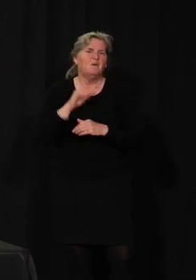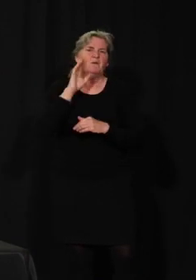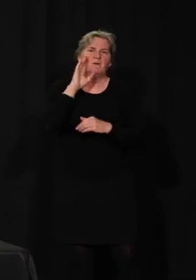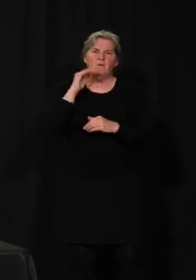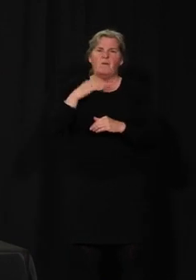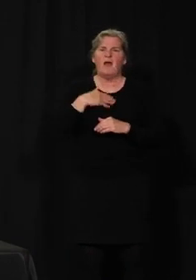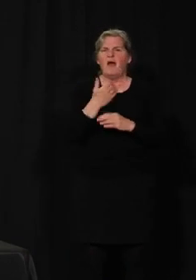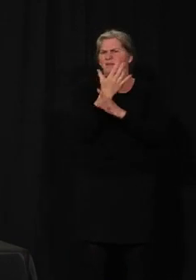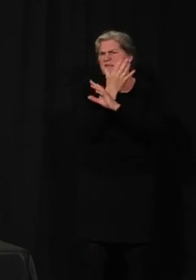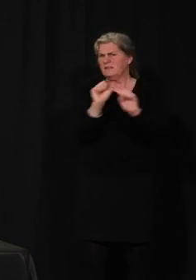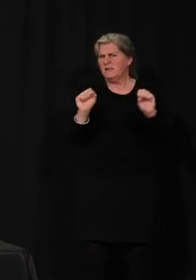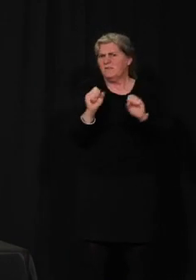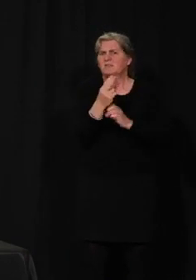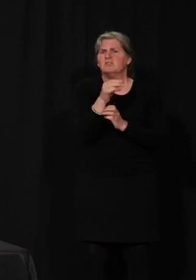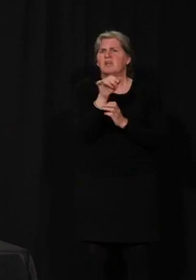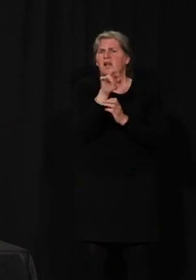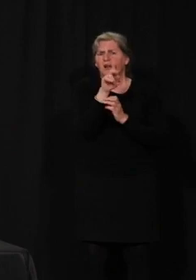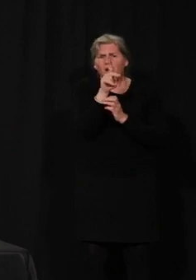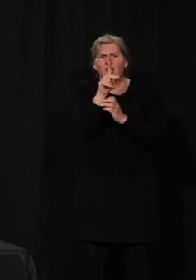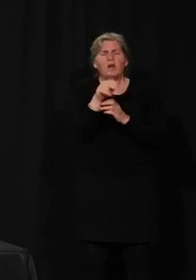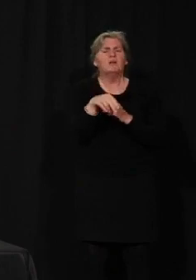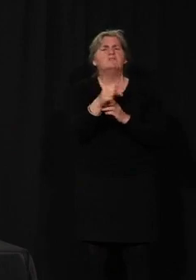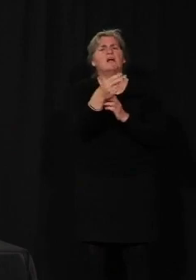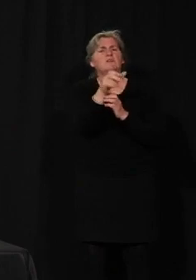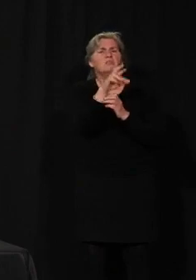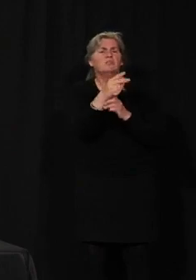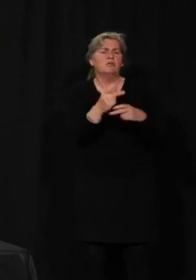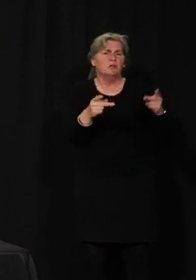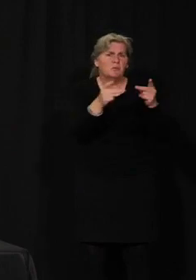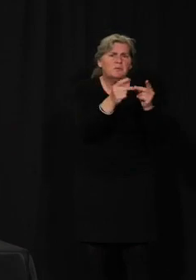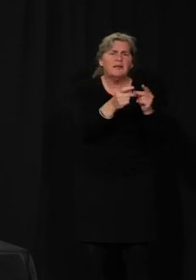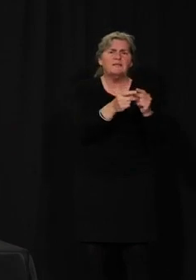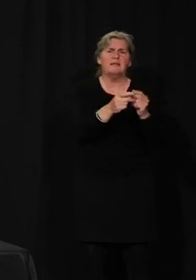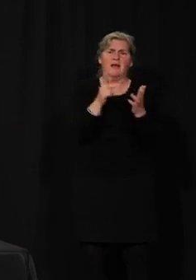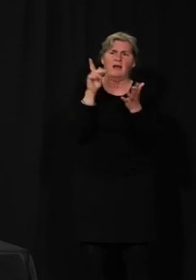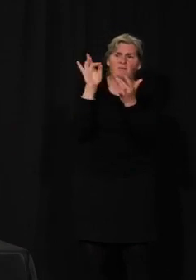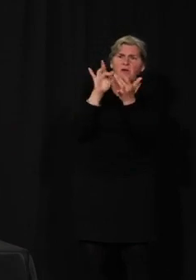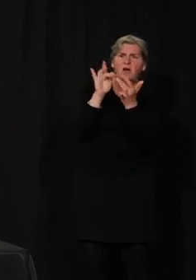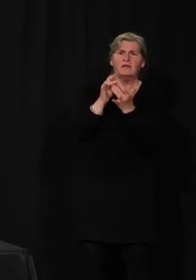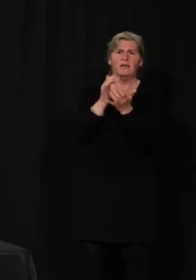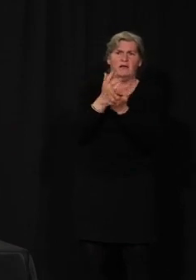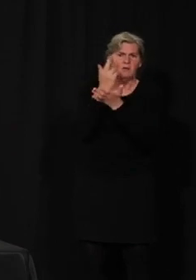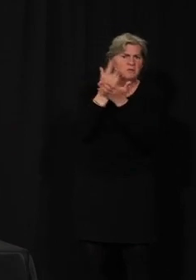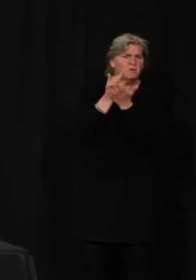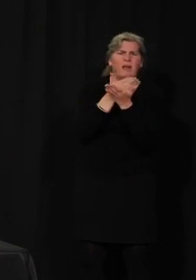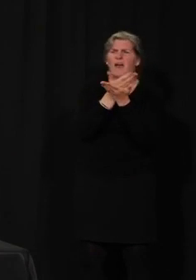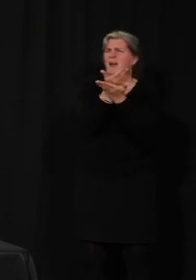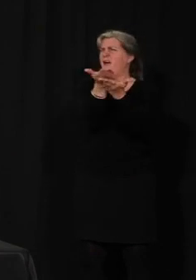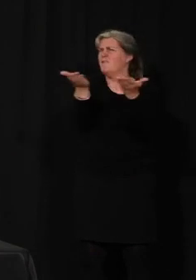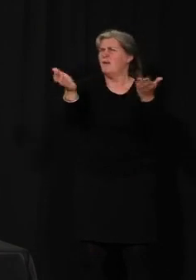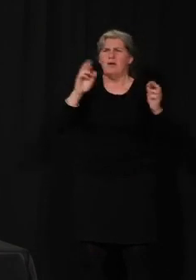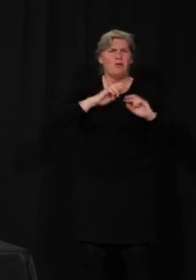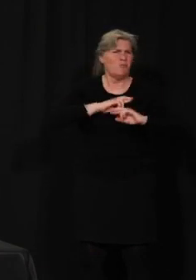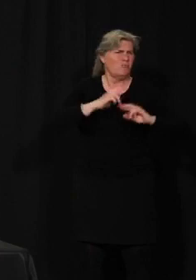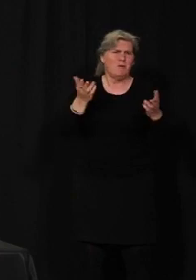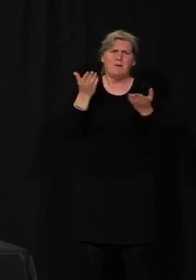are available. Community contacts are available if you need to talk to someone r if you have questions about supports.